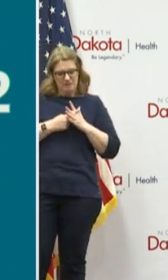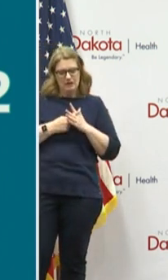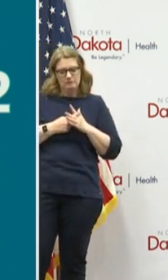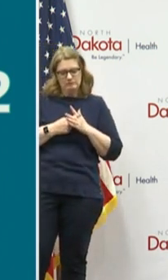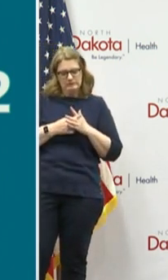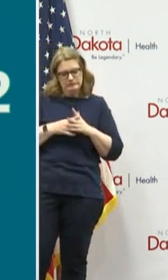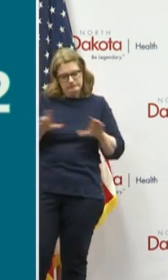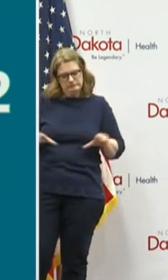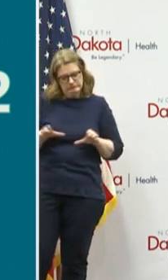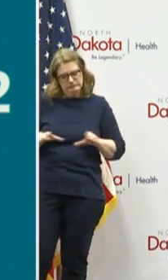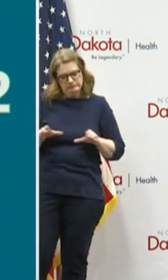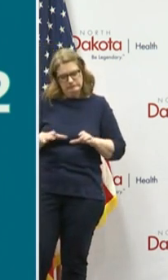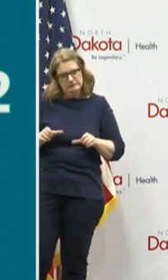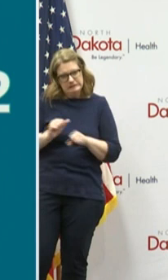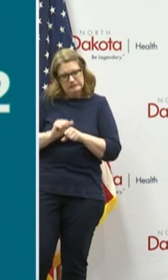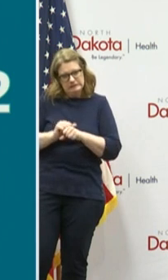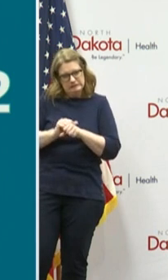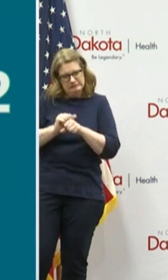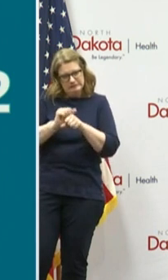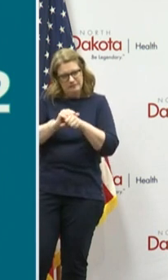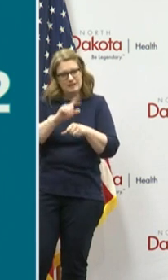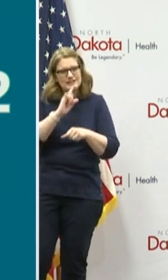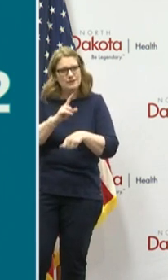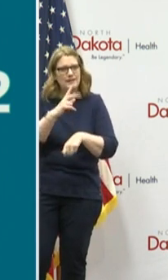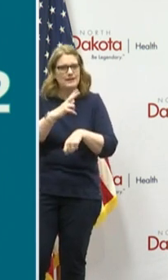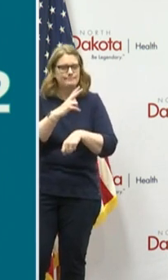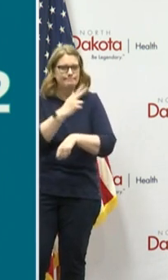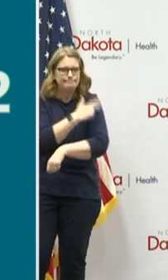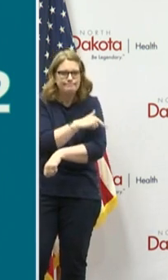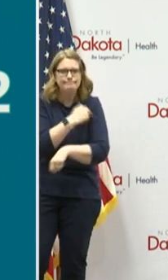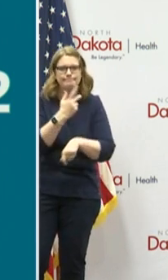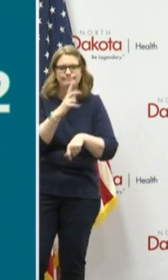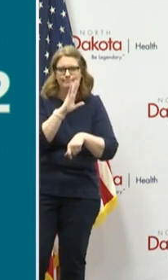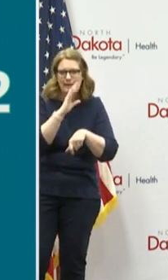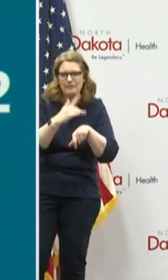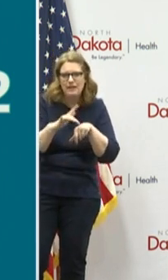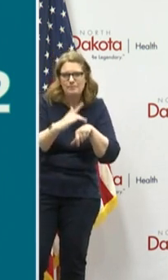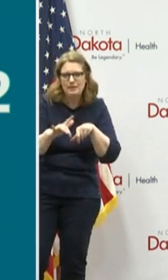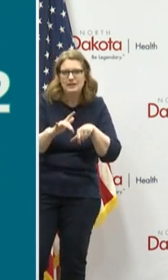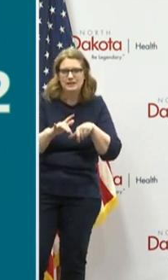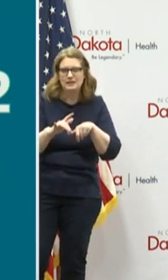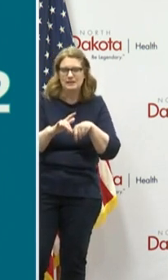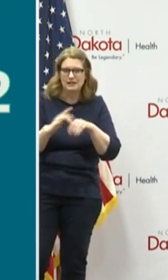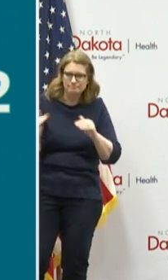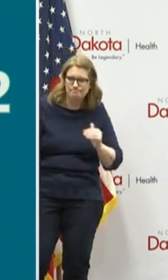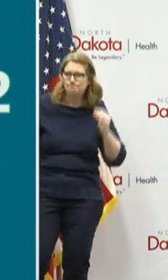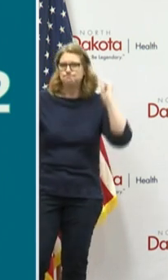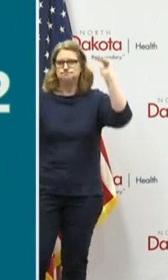PROVIDERS IN NORTH DAKOTA, AND IT'S ALWAYS BEEN SOMETHING WE'VE BEEN DOING THE ACTION FOR TO MAKE SURE WE PRESERVE THE